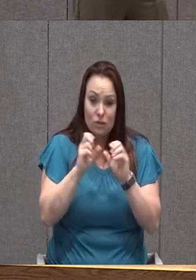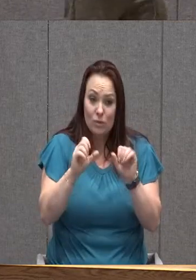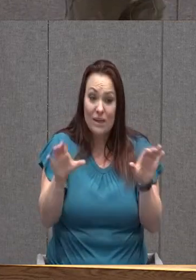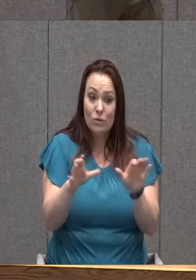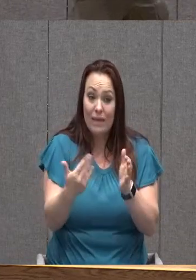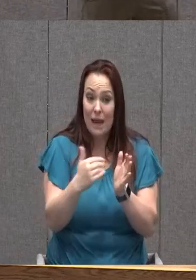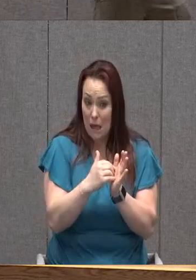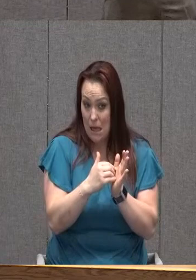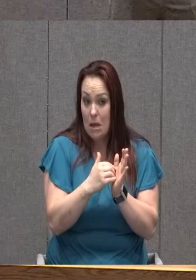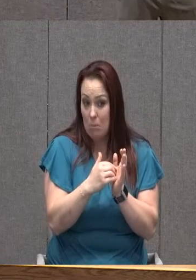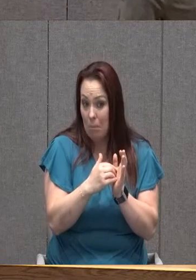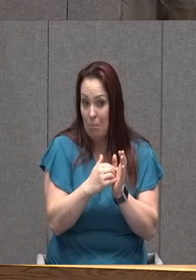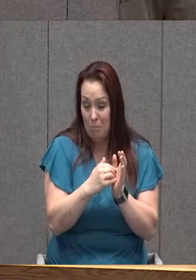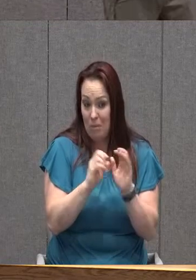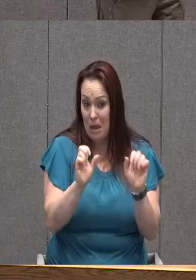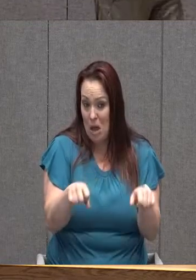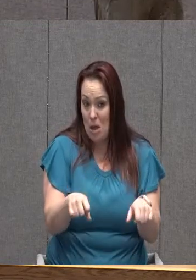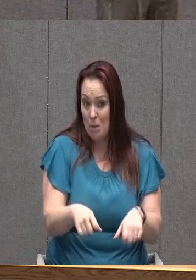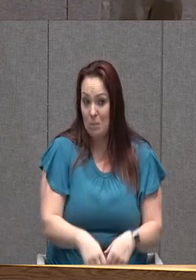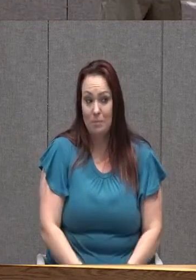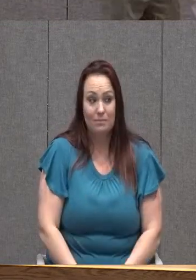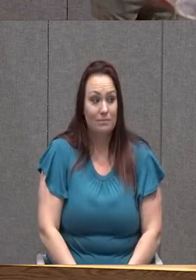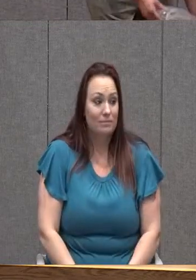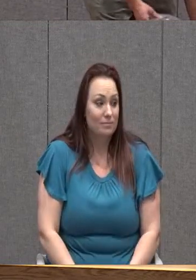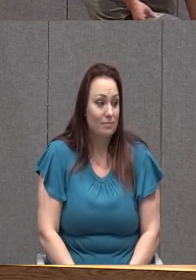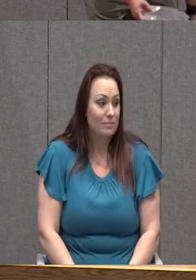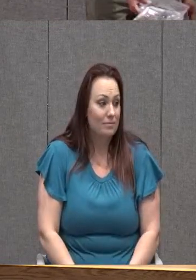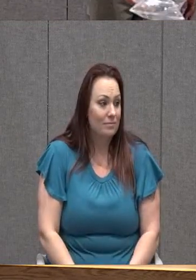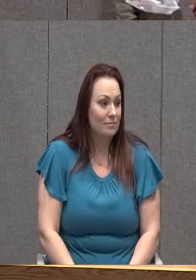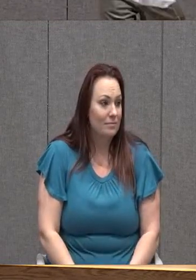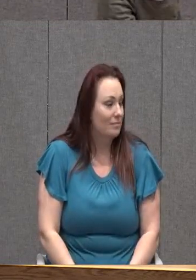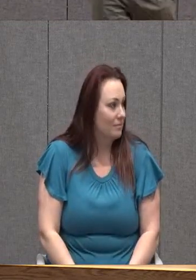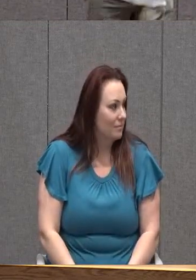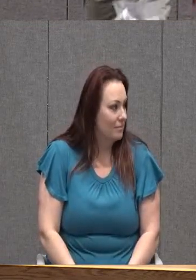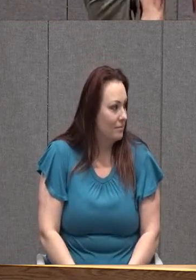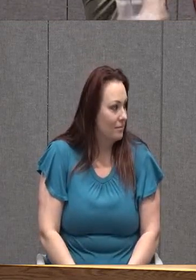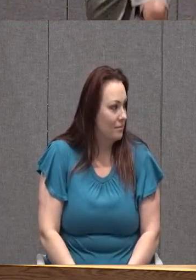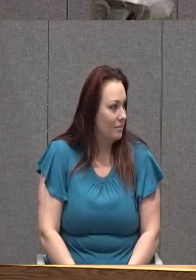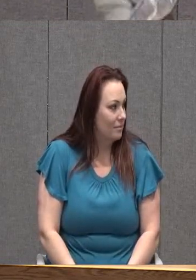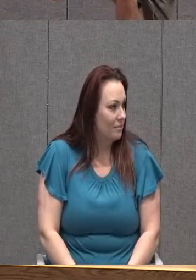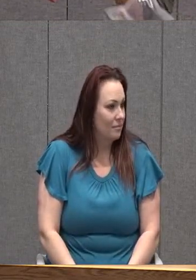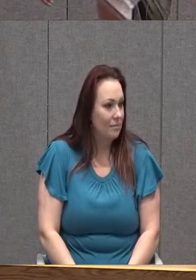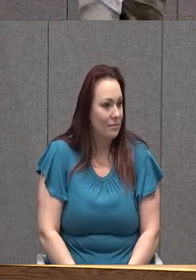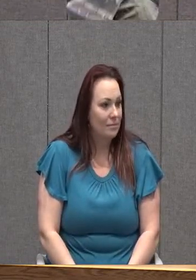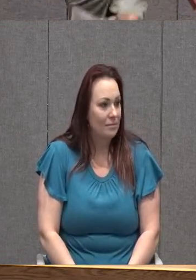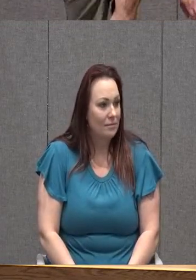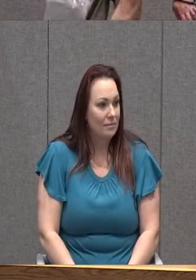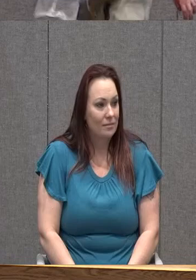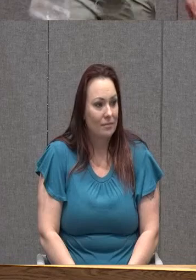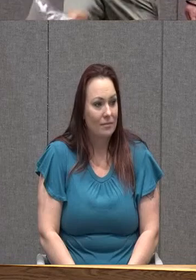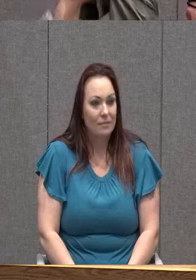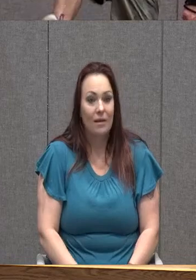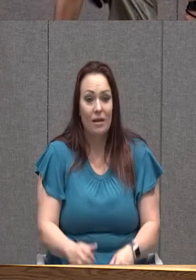You'll like this bag, this has more air. Thank you. And you could practice with a rolled up sock,